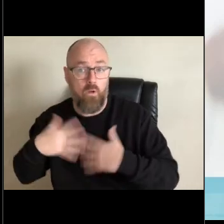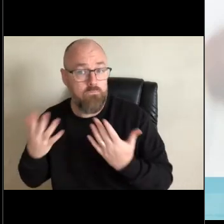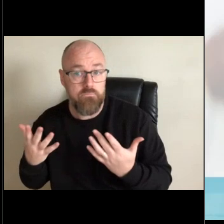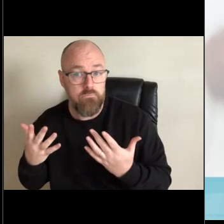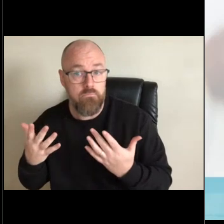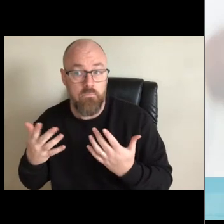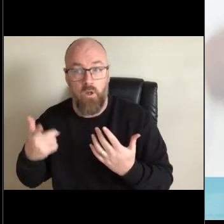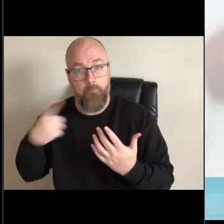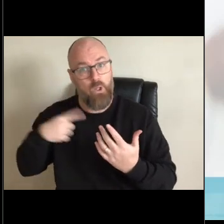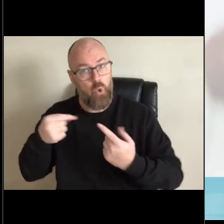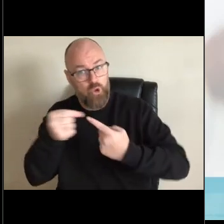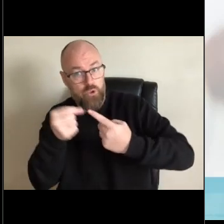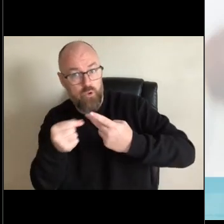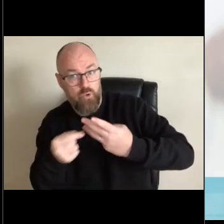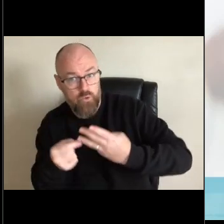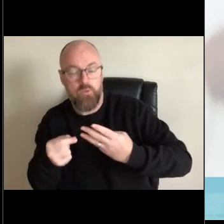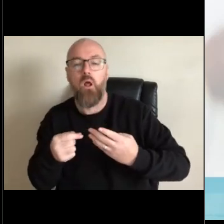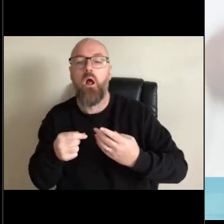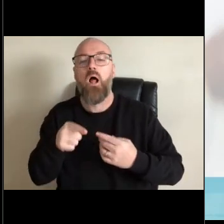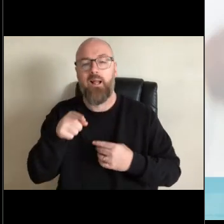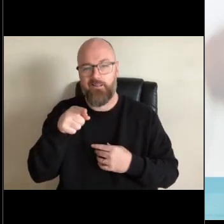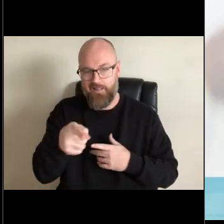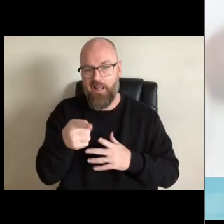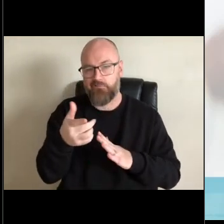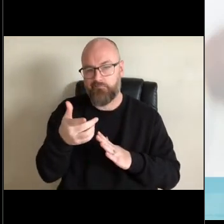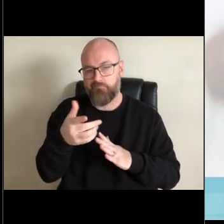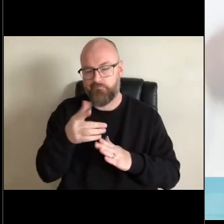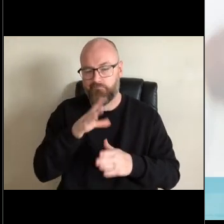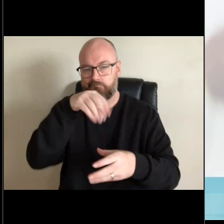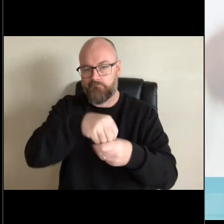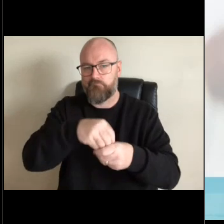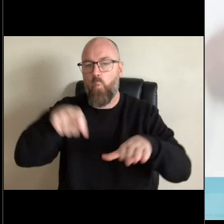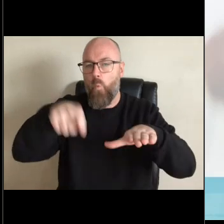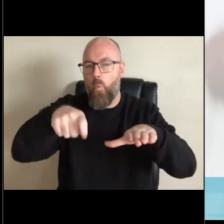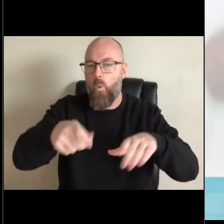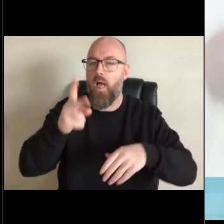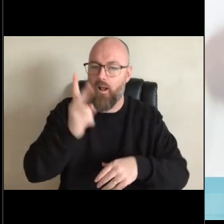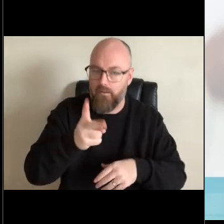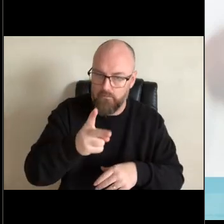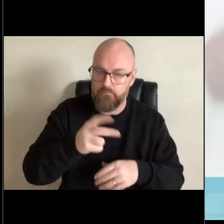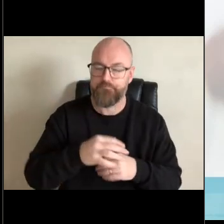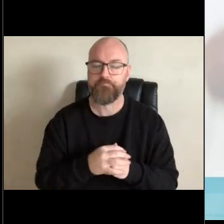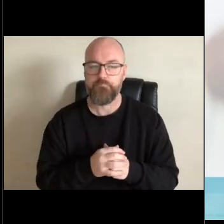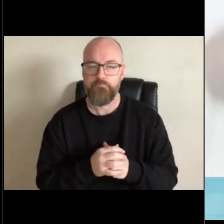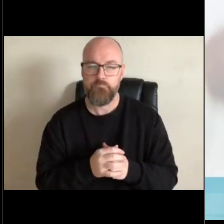that could take place in the enforcement space um and it's also as I said a potential question about